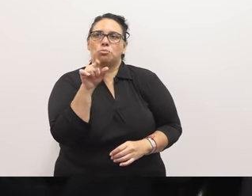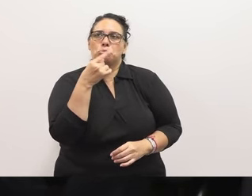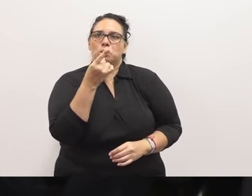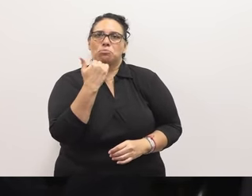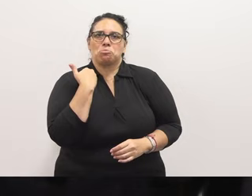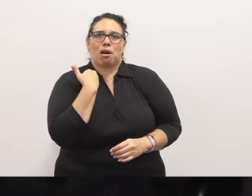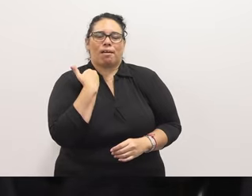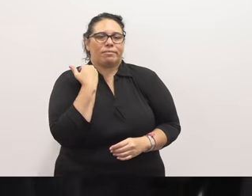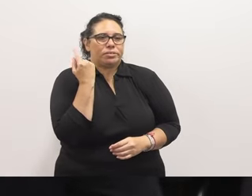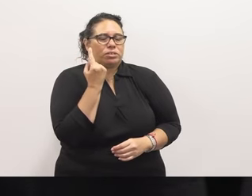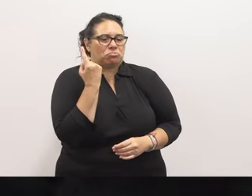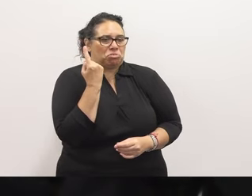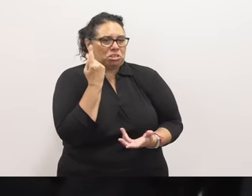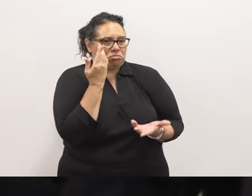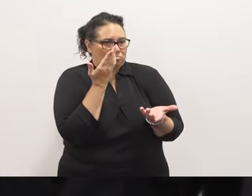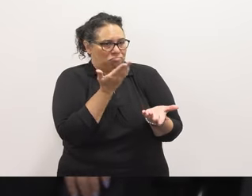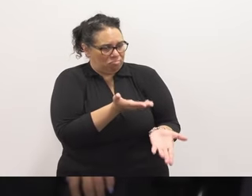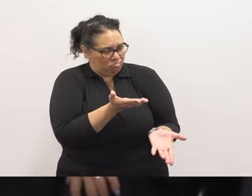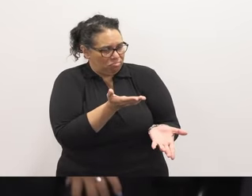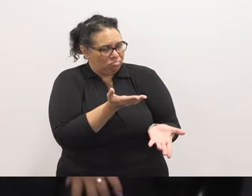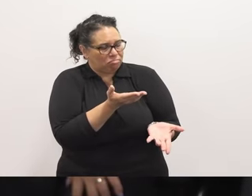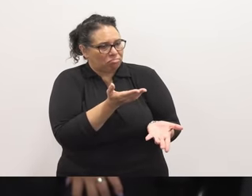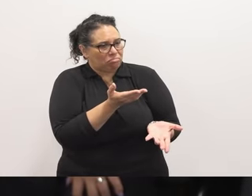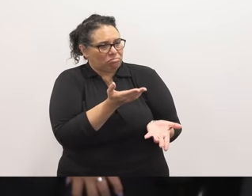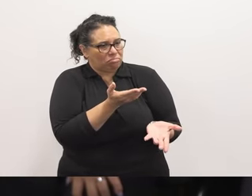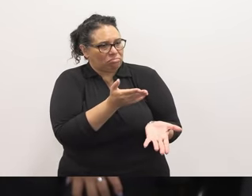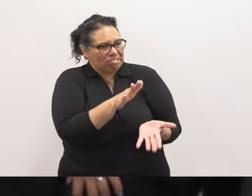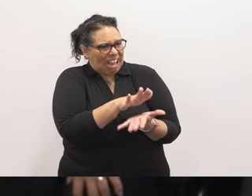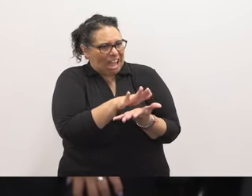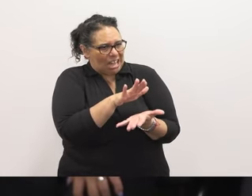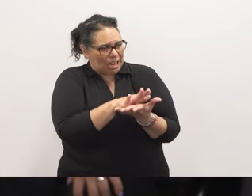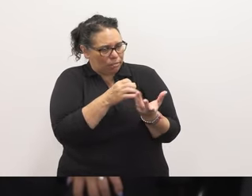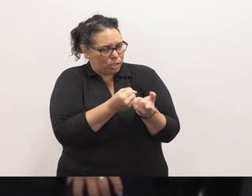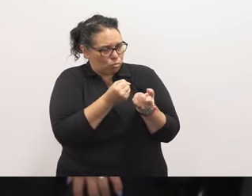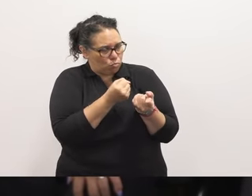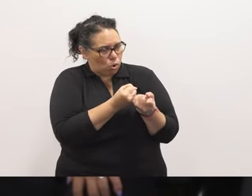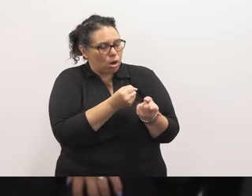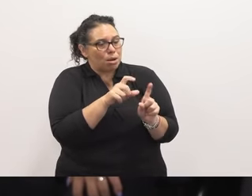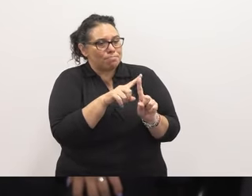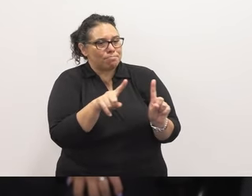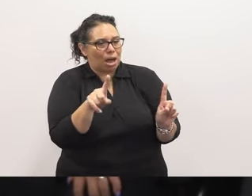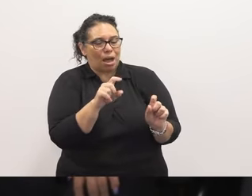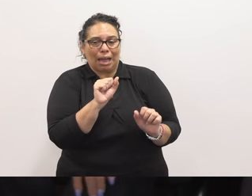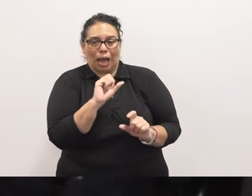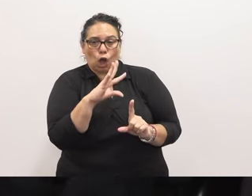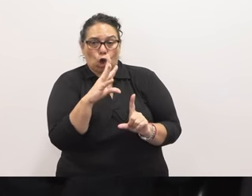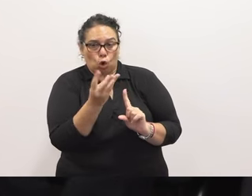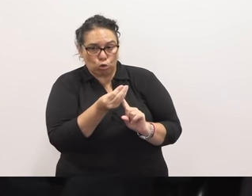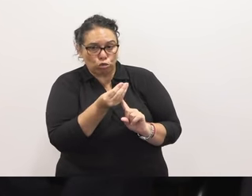who is there with the academic support component, but can culturally identify with some of the struggles